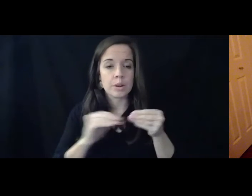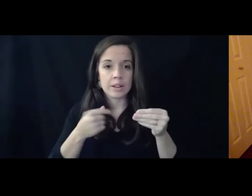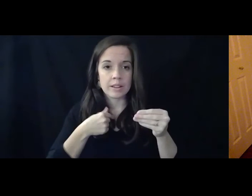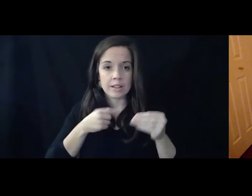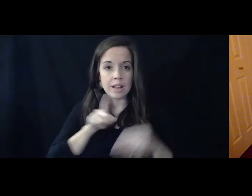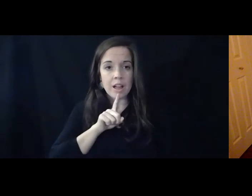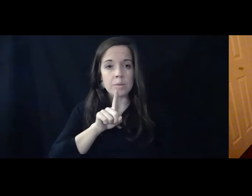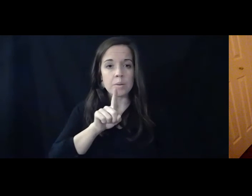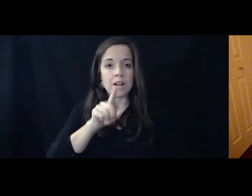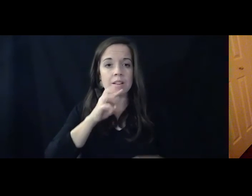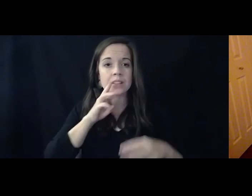and it chooses not to drown me.